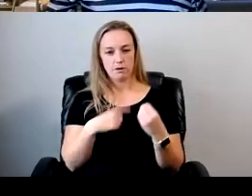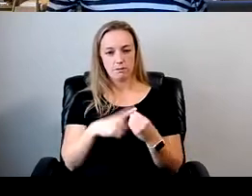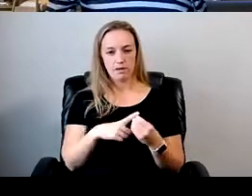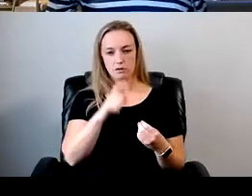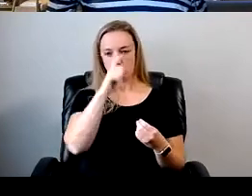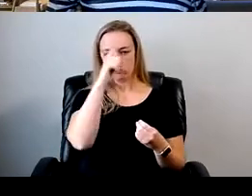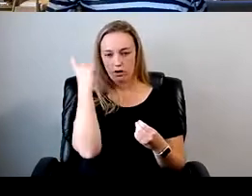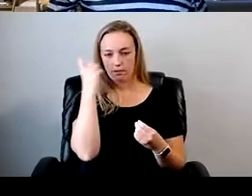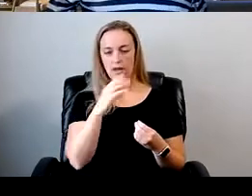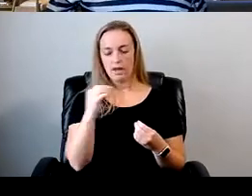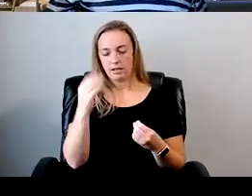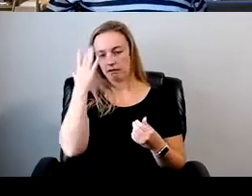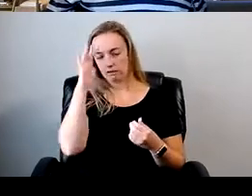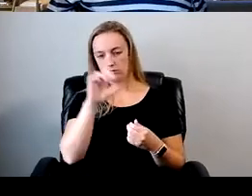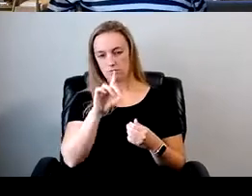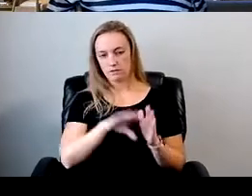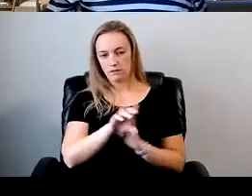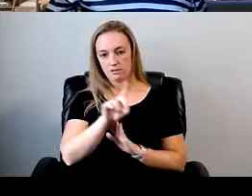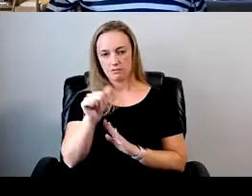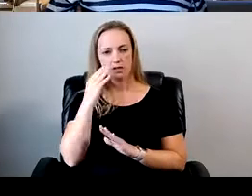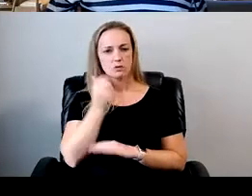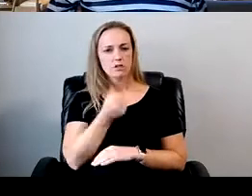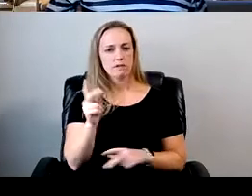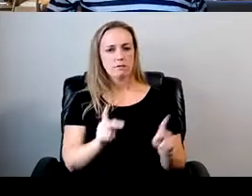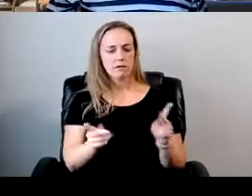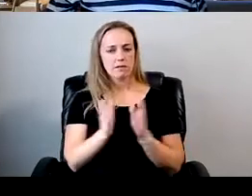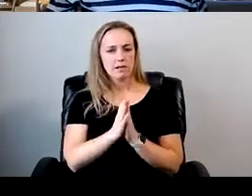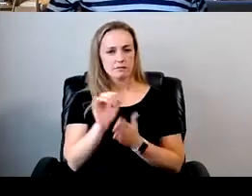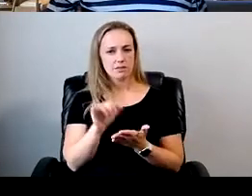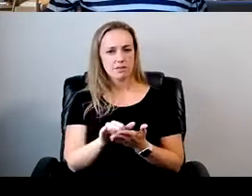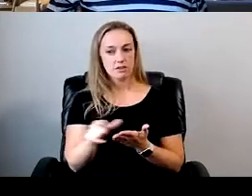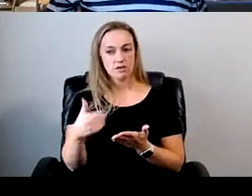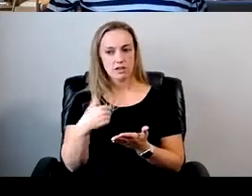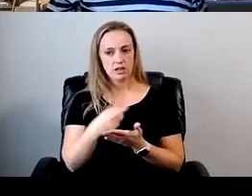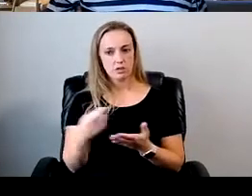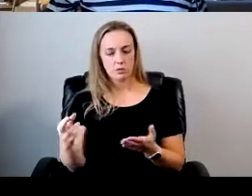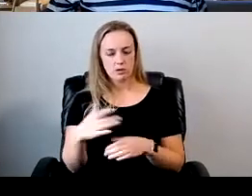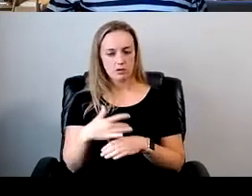So I know several people have asked about that and she has a resource out and she has a new one coming out.